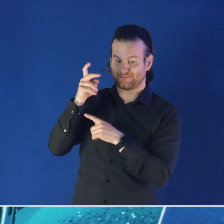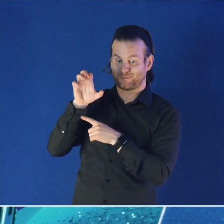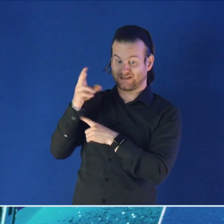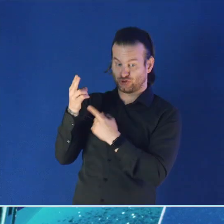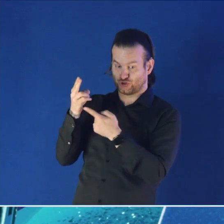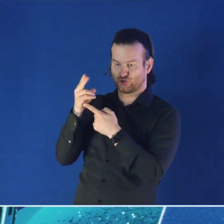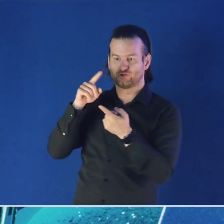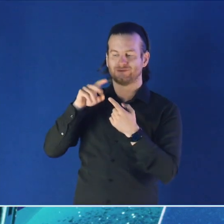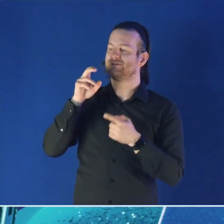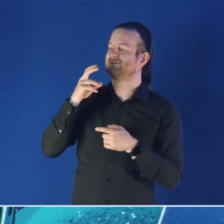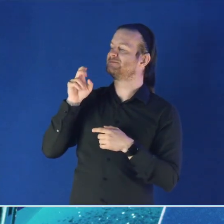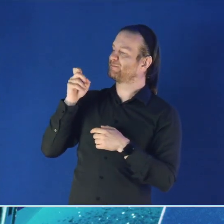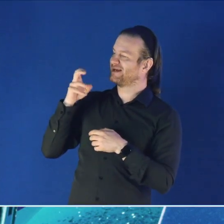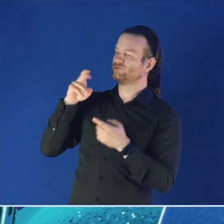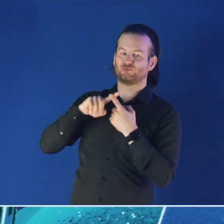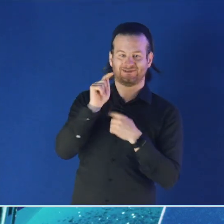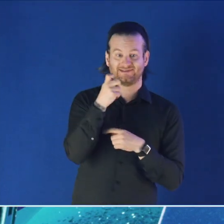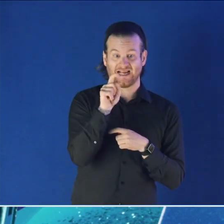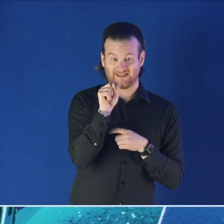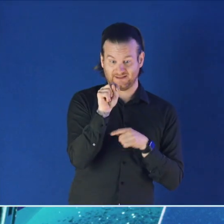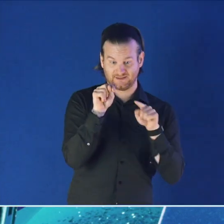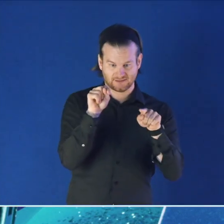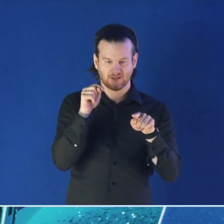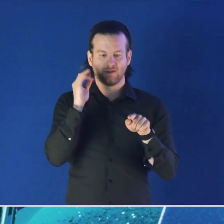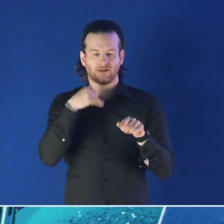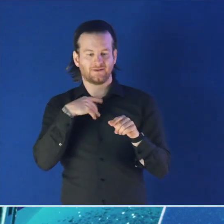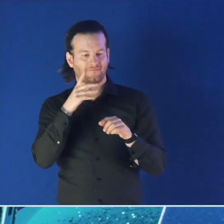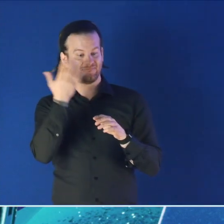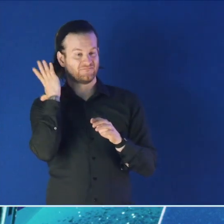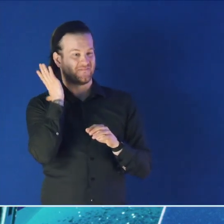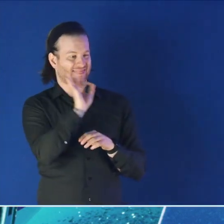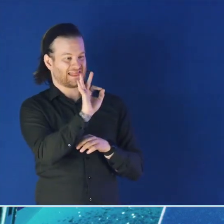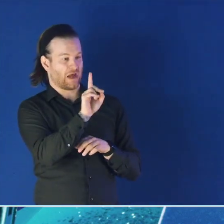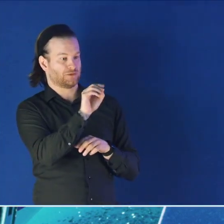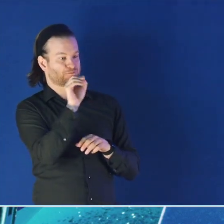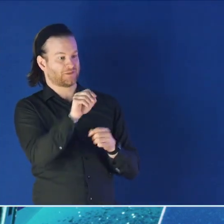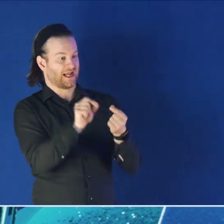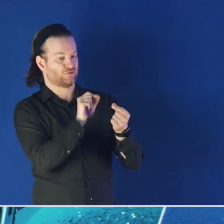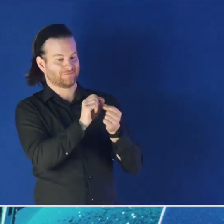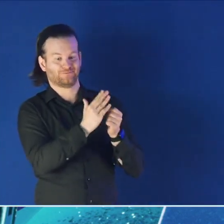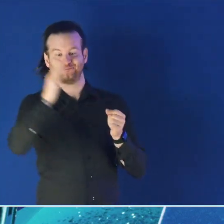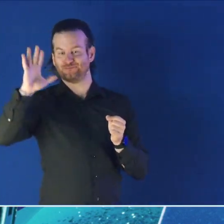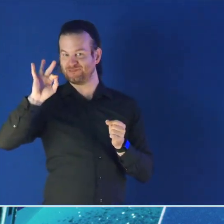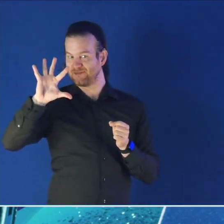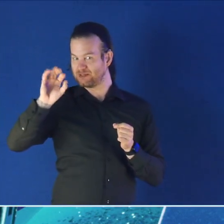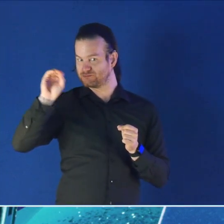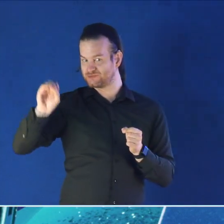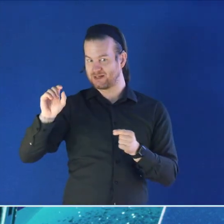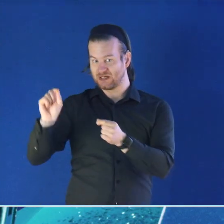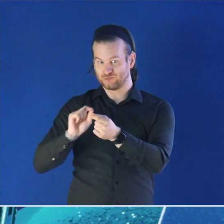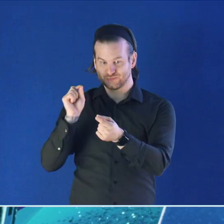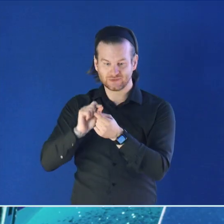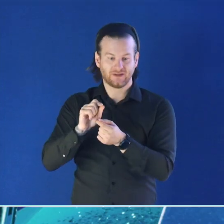To be able to put on a show, to put on an experience for fans that's creating memories for them is one of my favorite things to do.